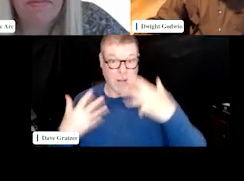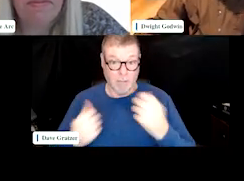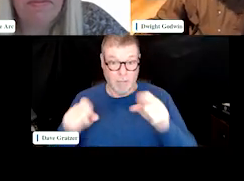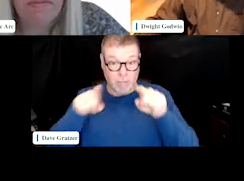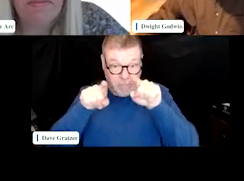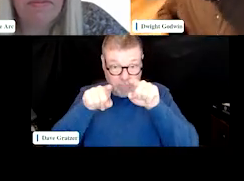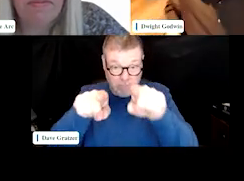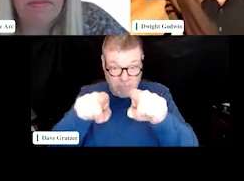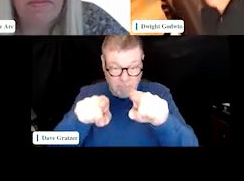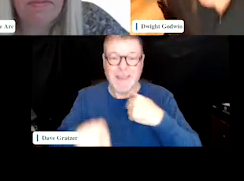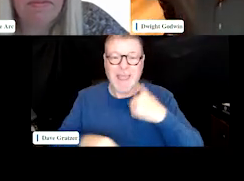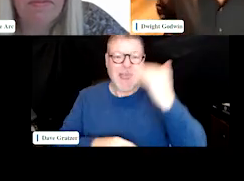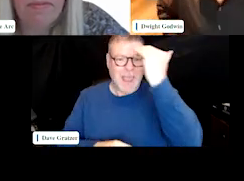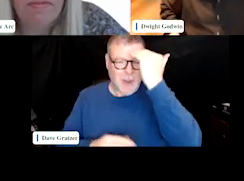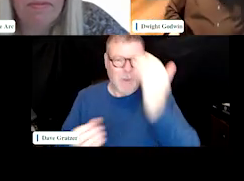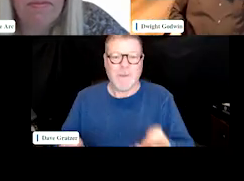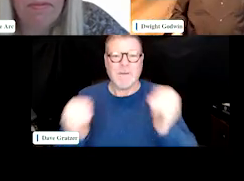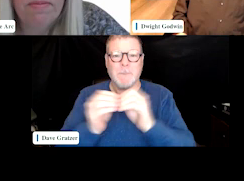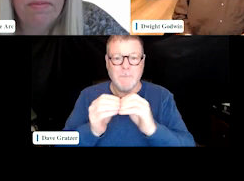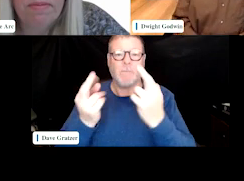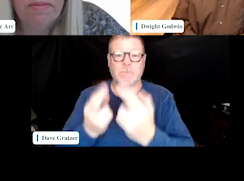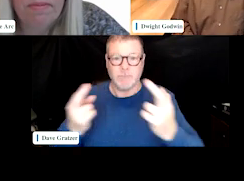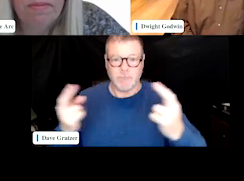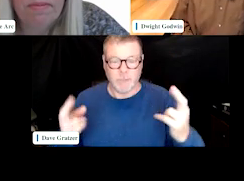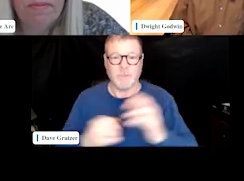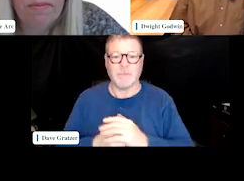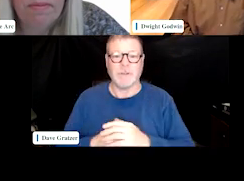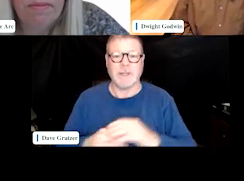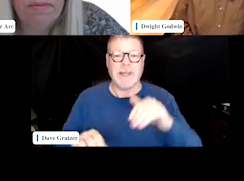I actually know of more resources than my coworkers